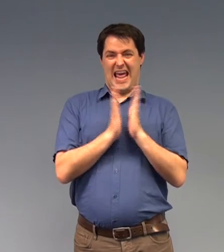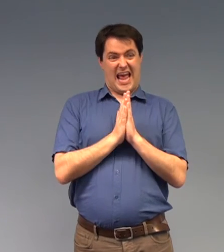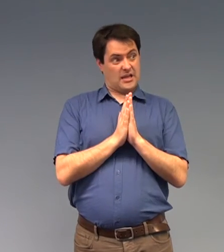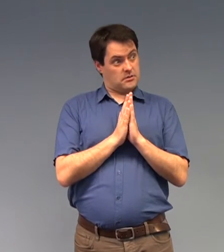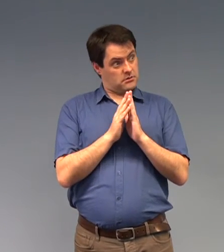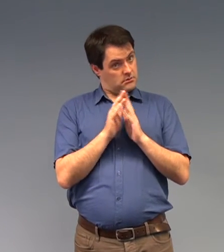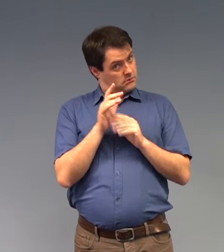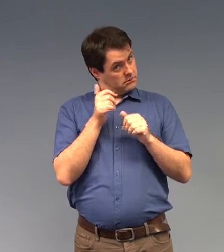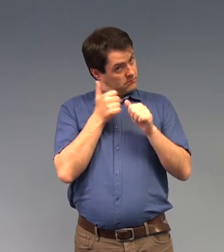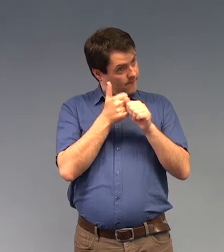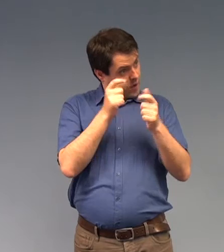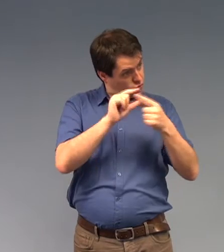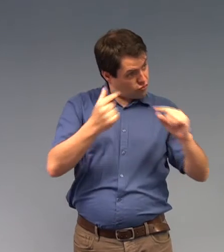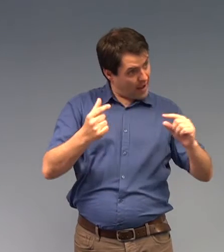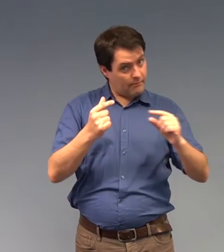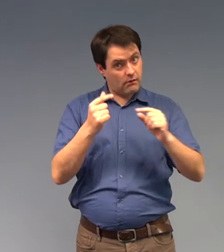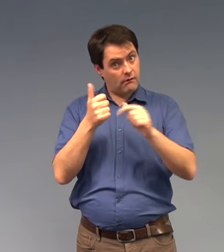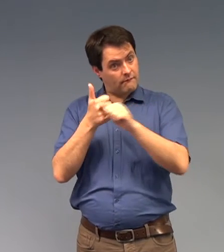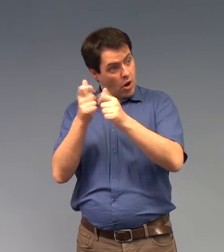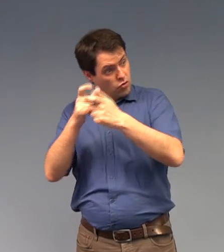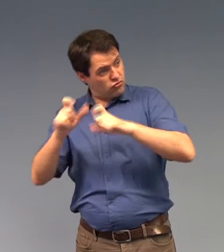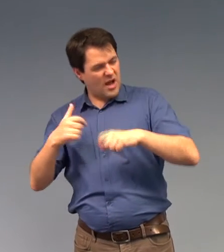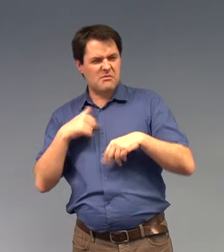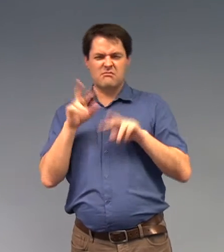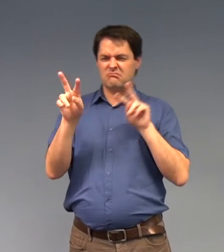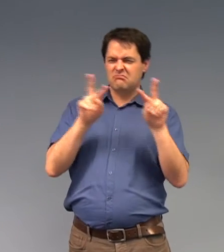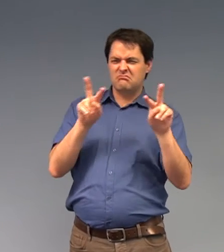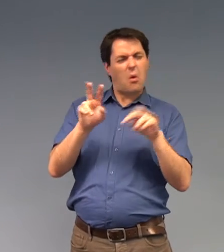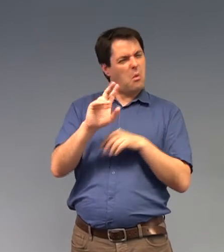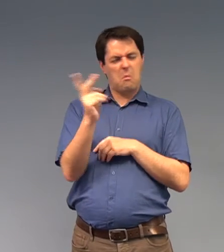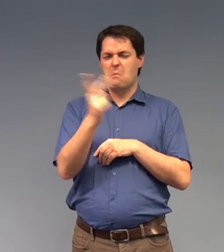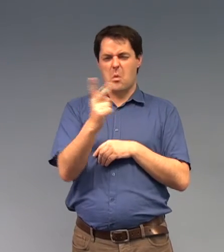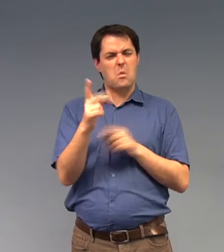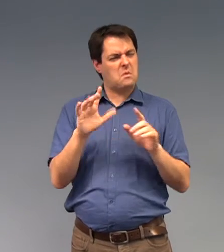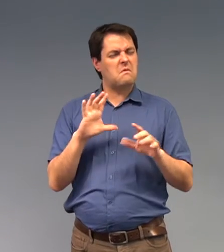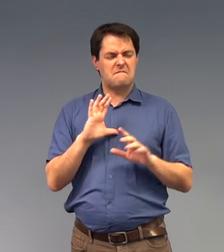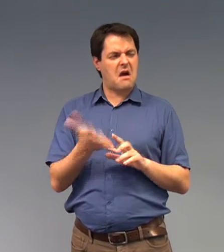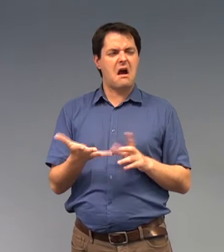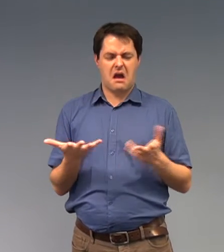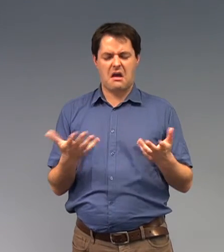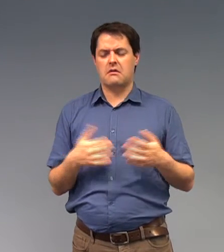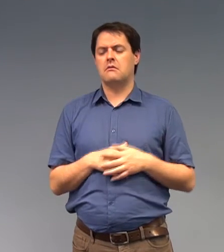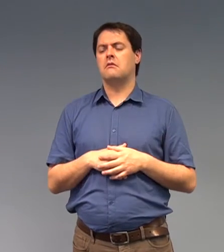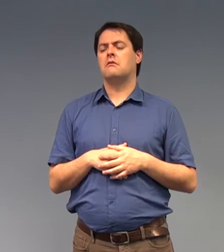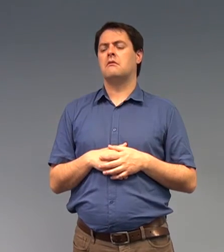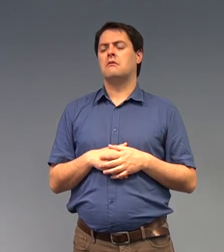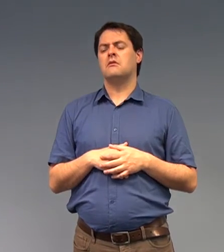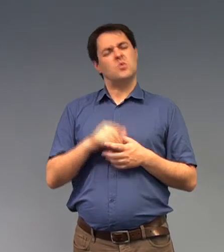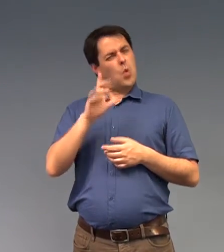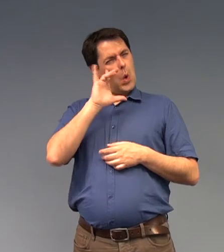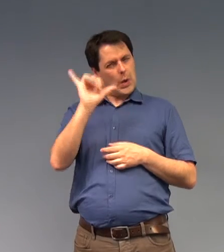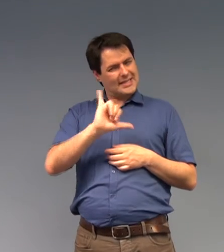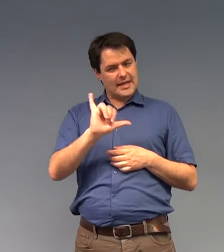They had had training in linguistics so I could ask that specific question,